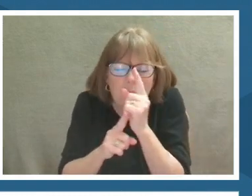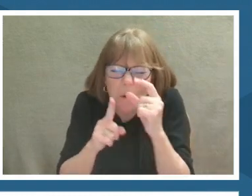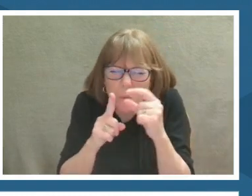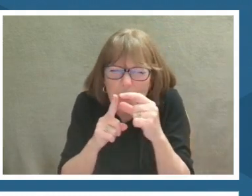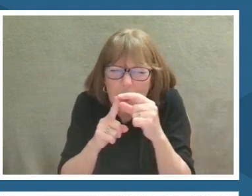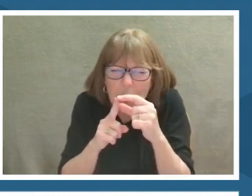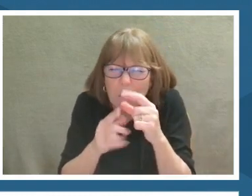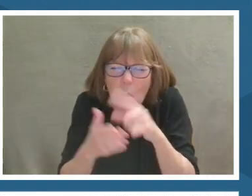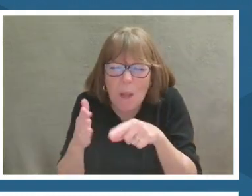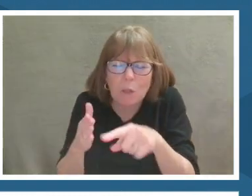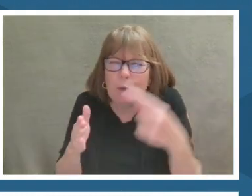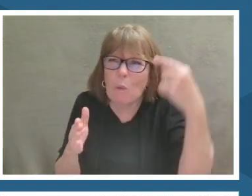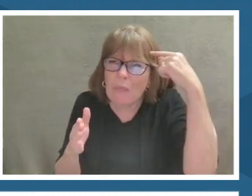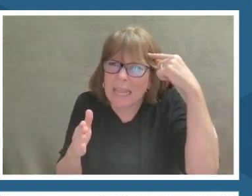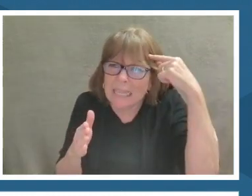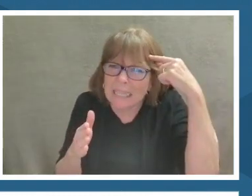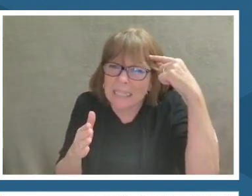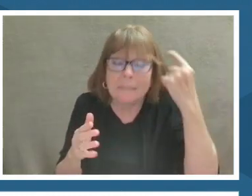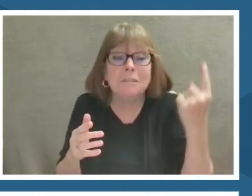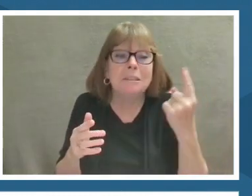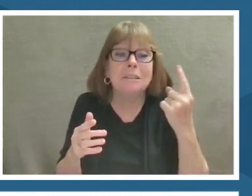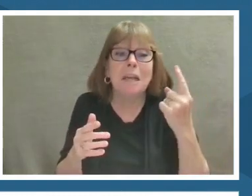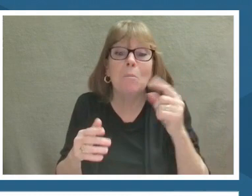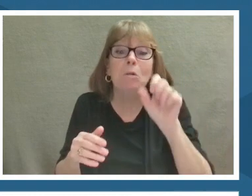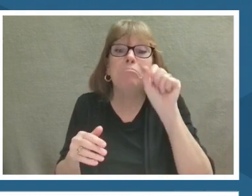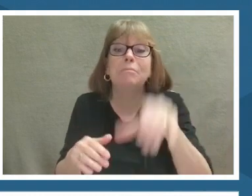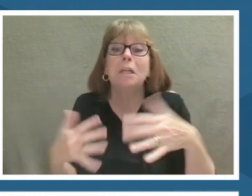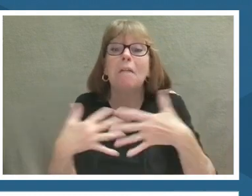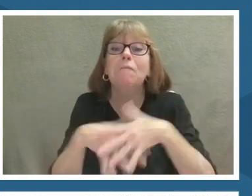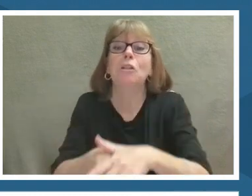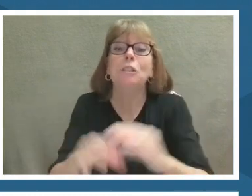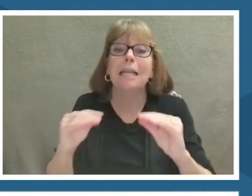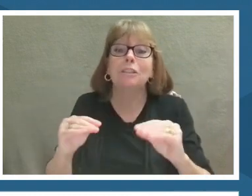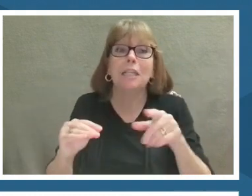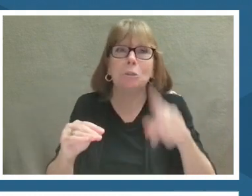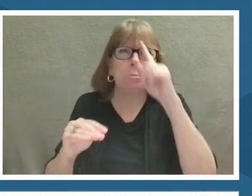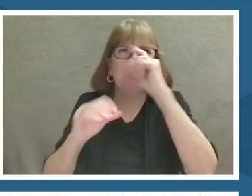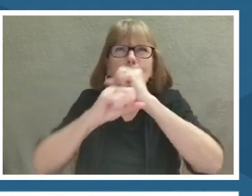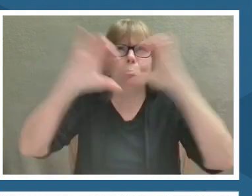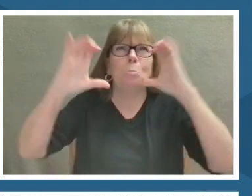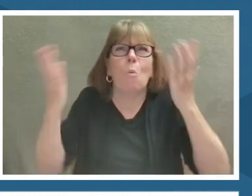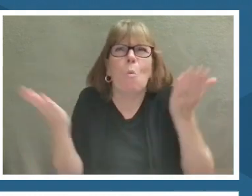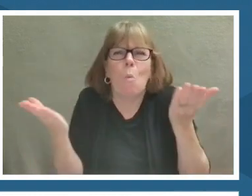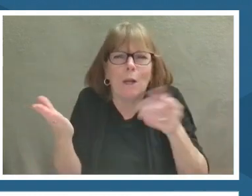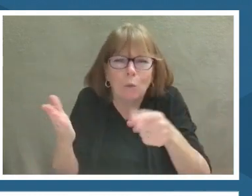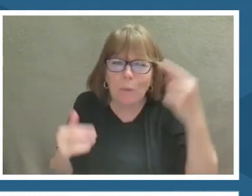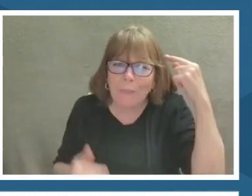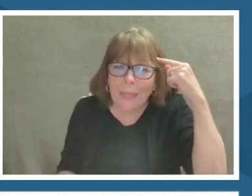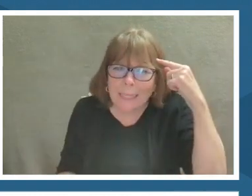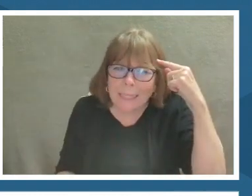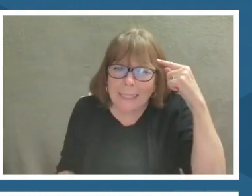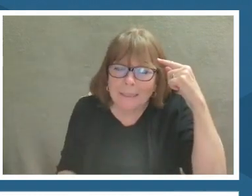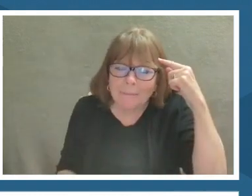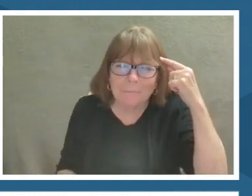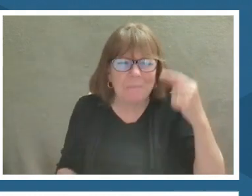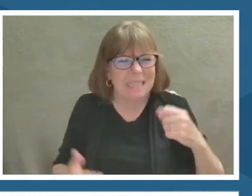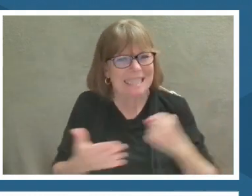hear the term convergence education i'd love to have created a word cloud